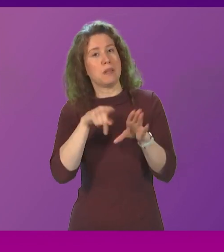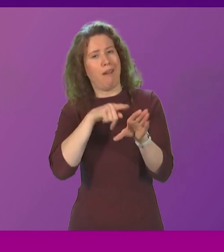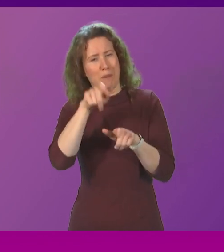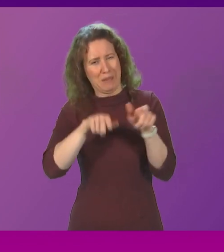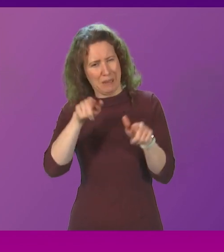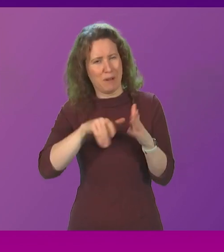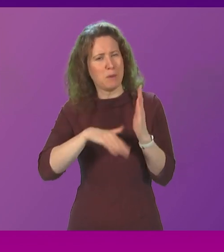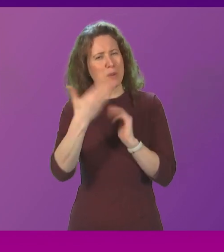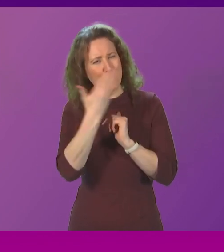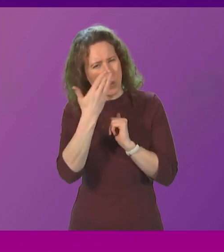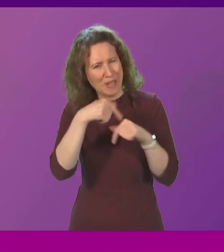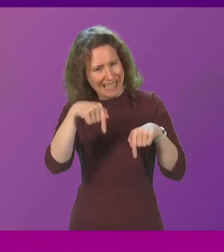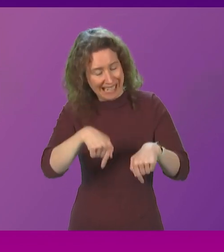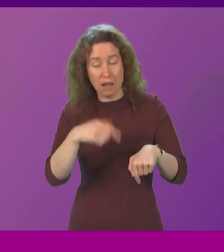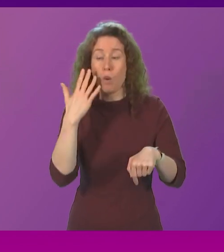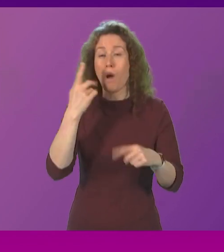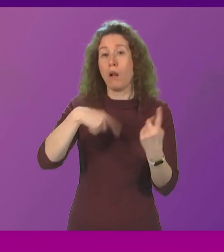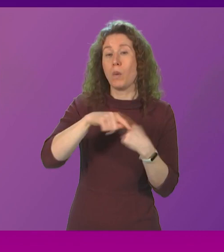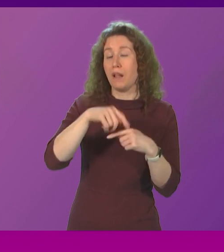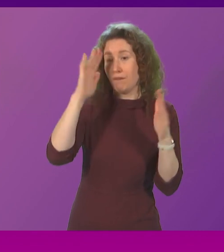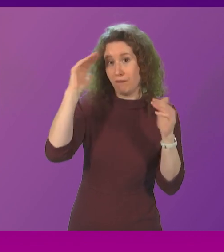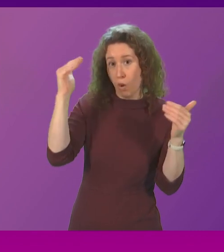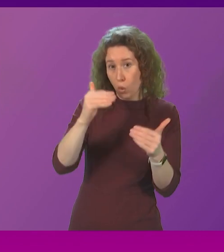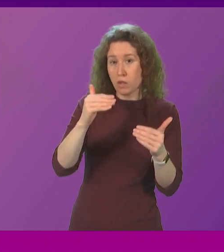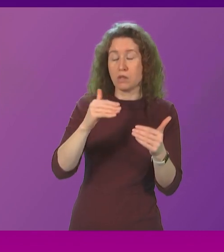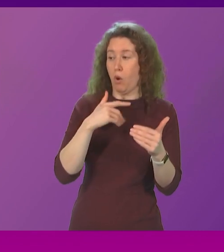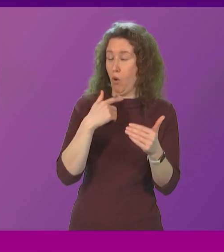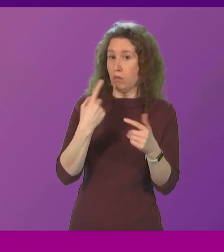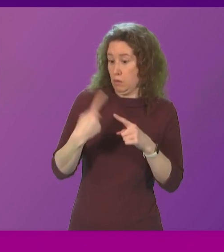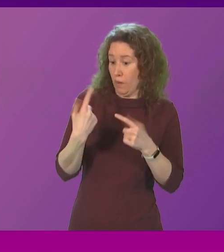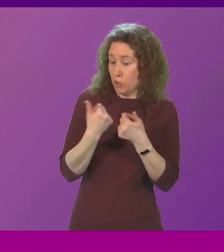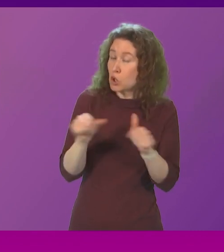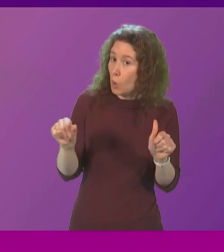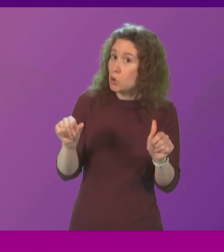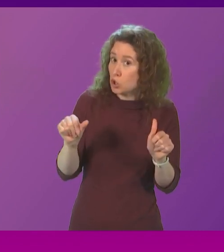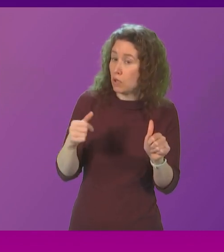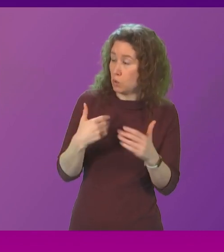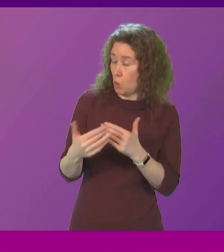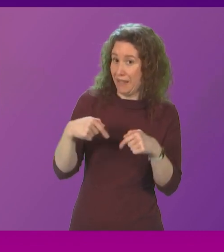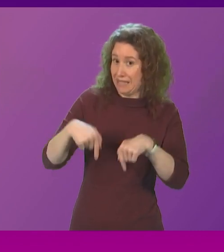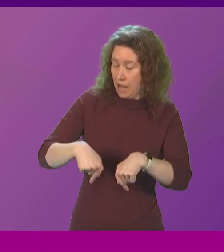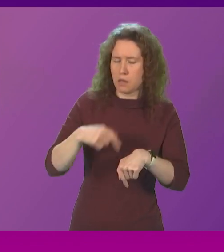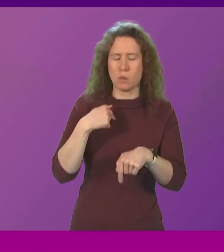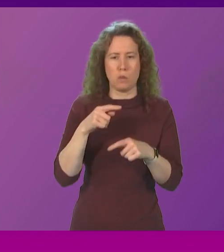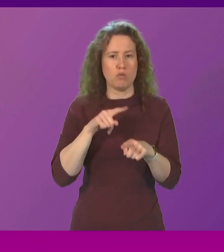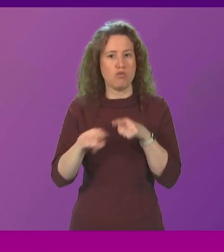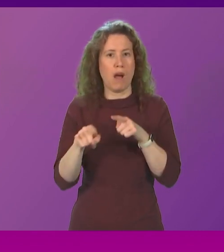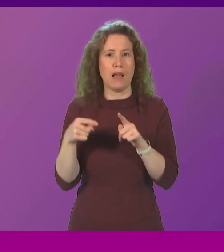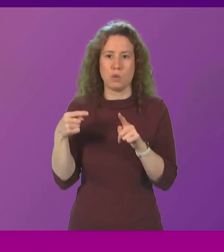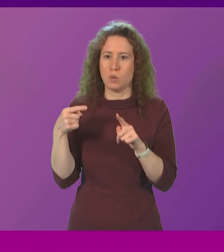while we continue to focus on a swift solution to this issue, we will see what we can do to target any response.